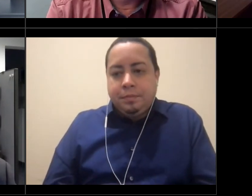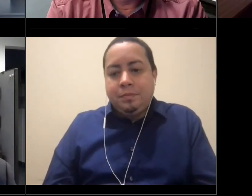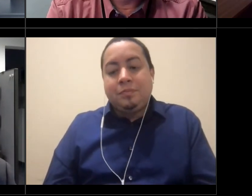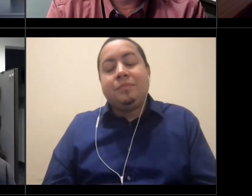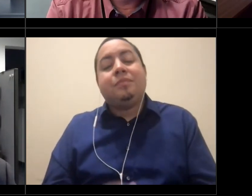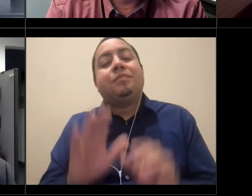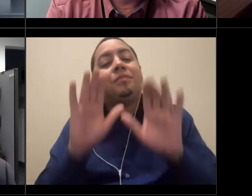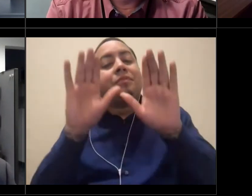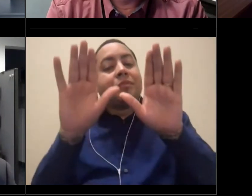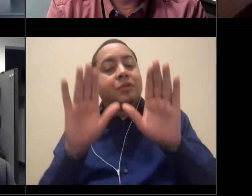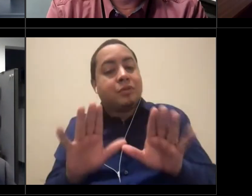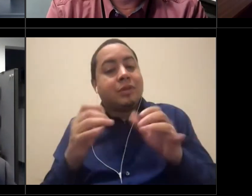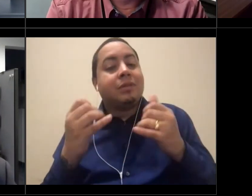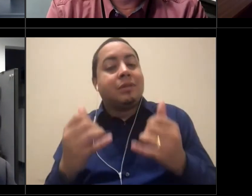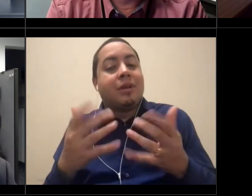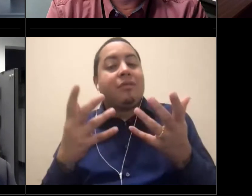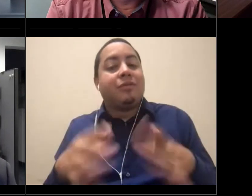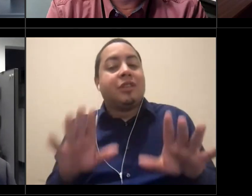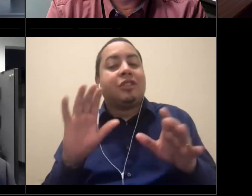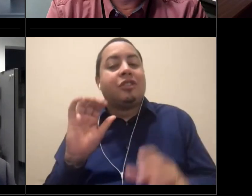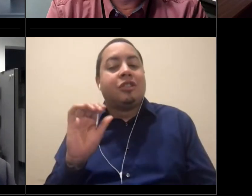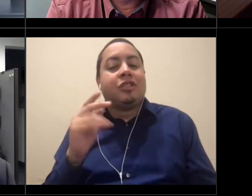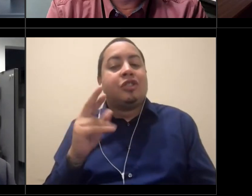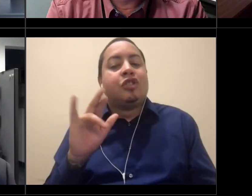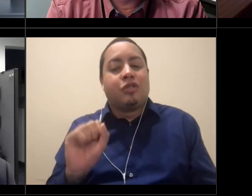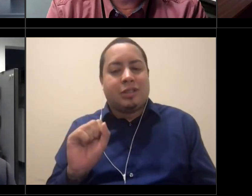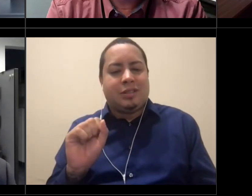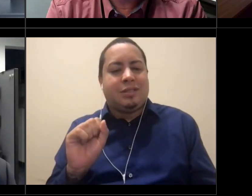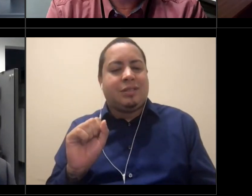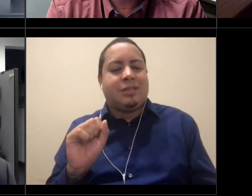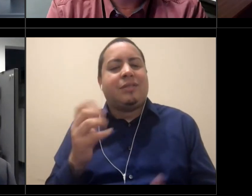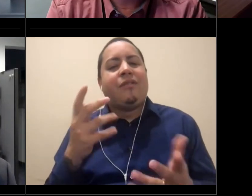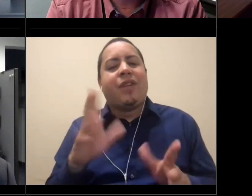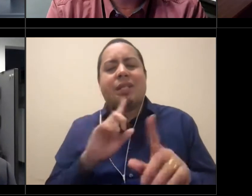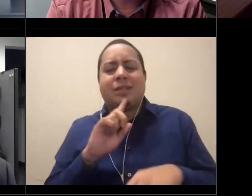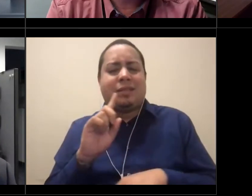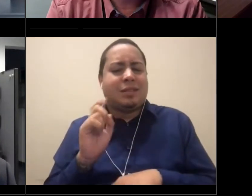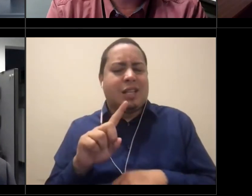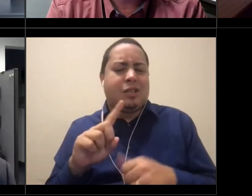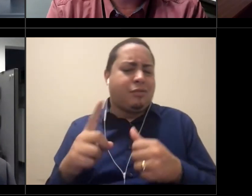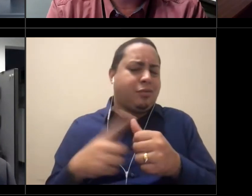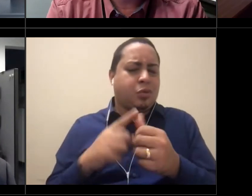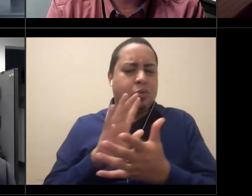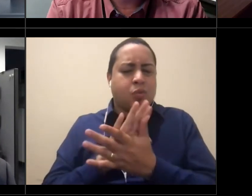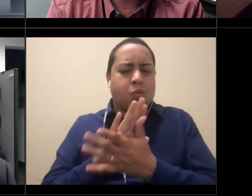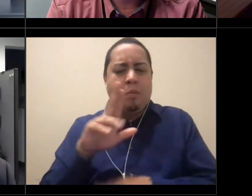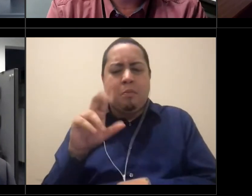Since Chris put up the first school bus question maybe you can tell us, Natalie would like to know,